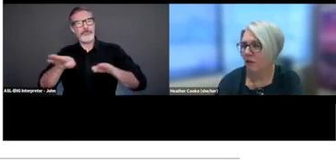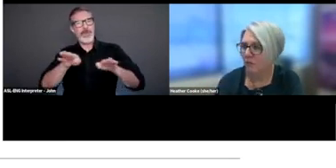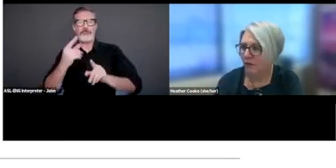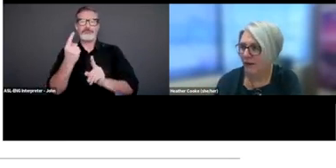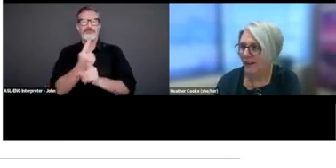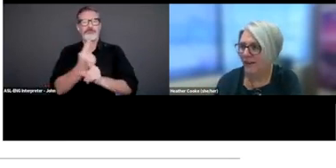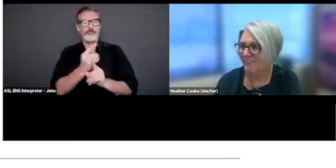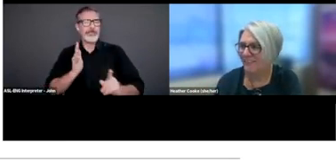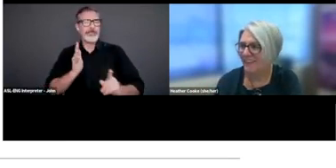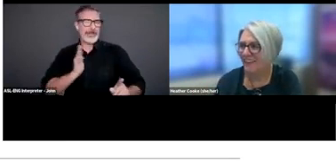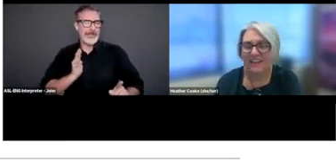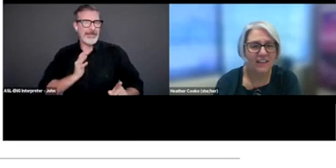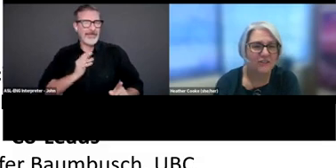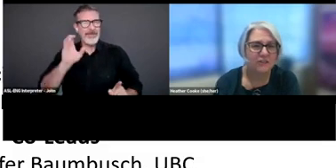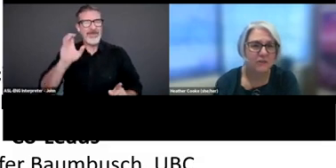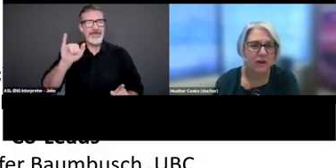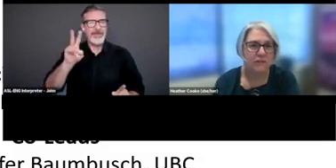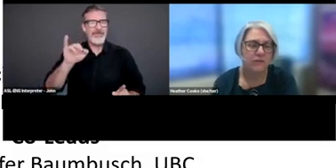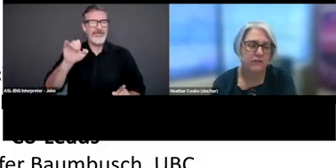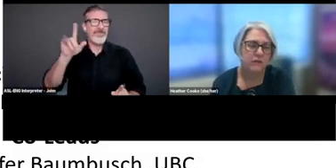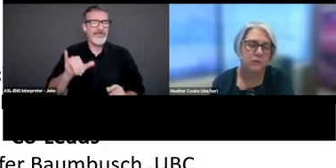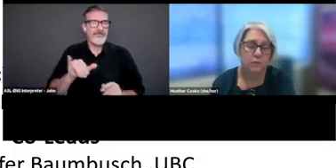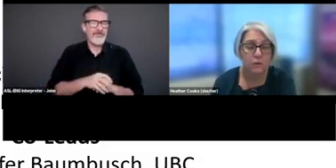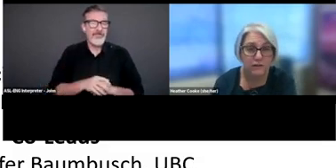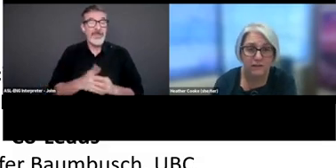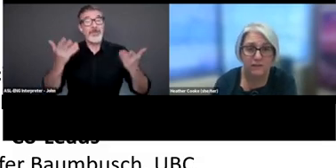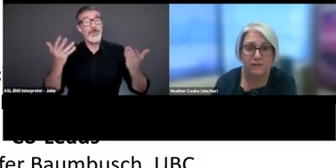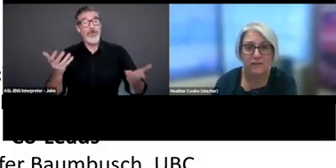So again, just a thank you to all of the folks who worked on